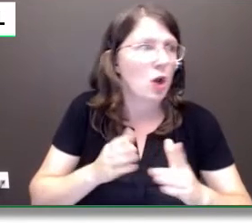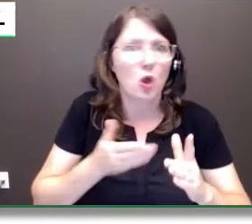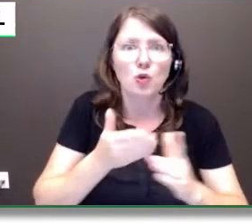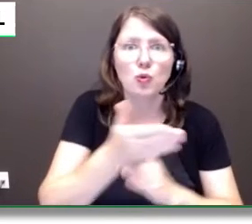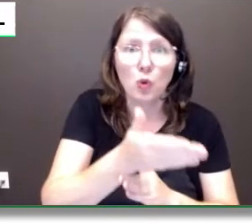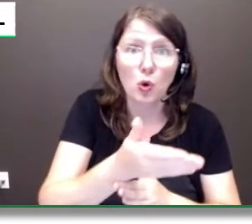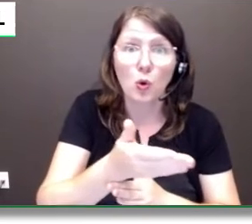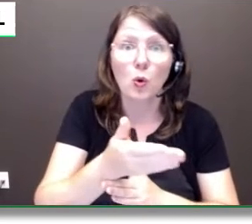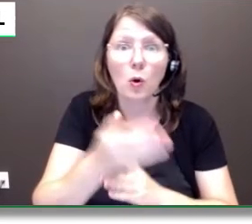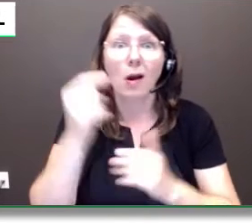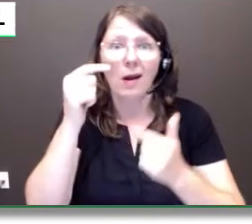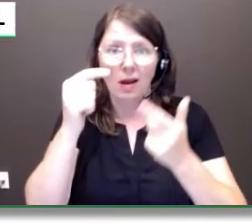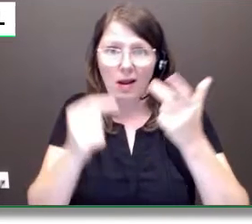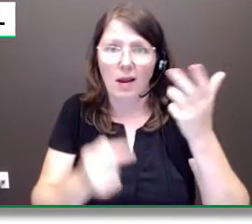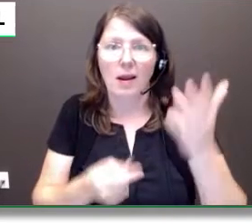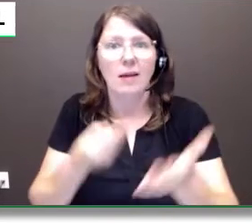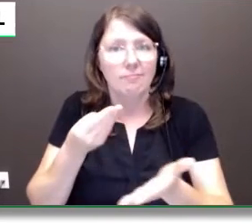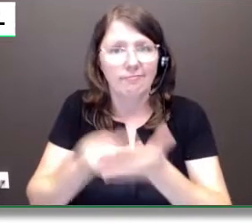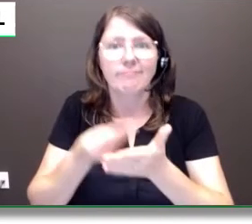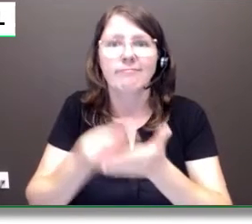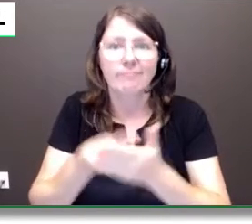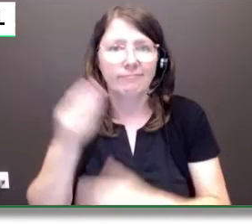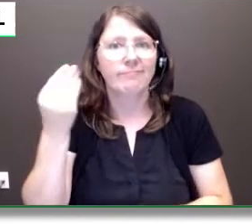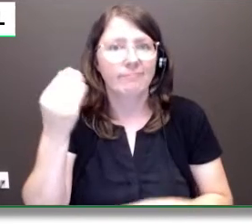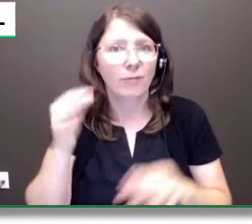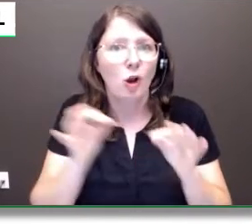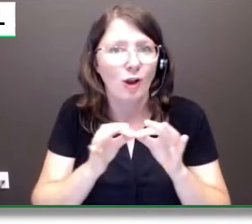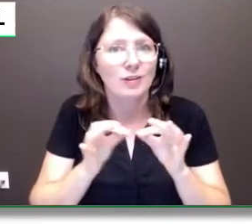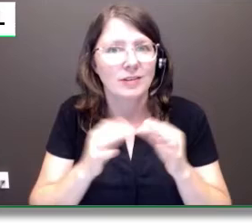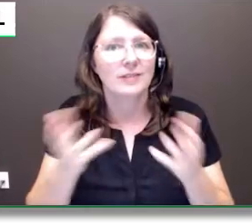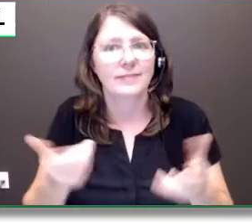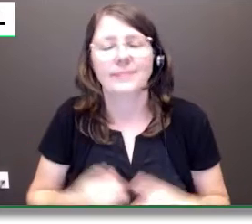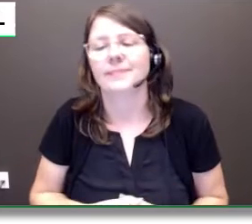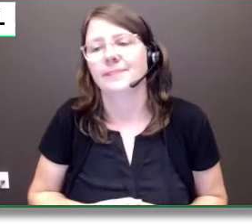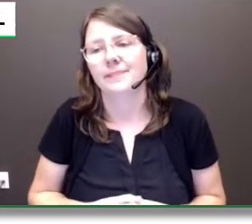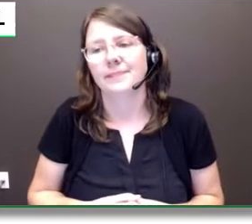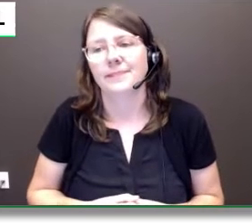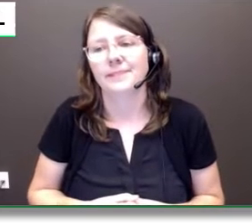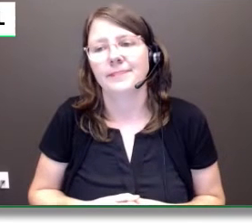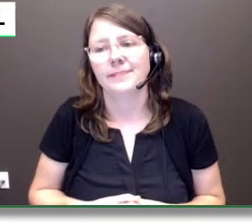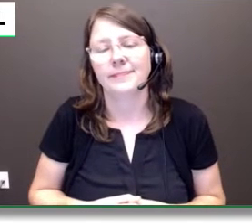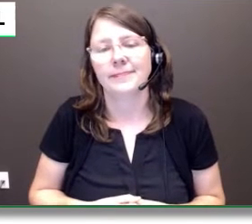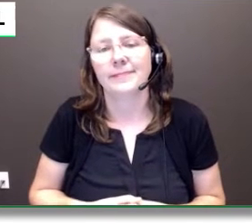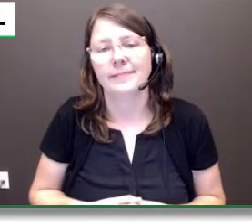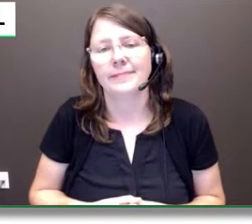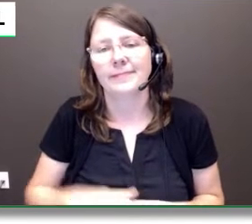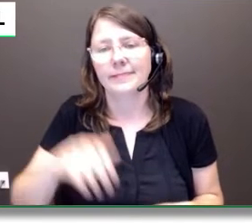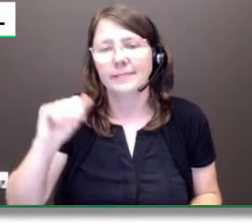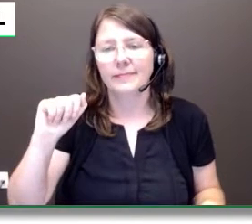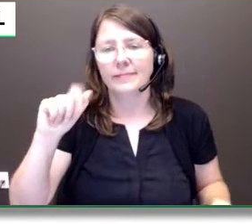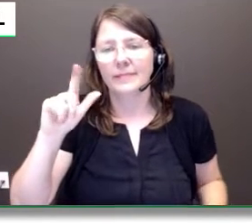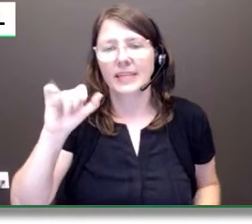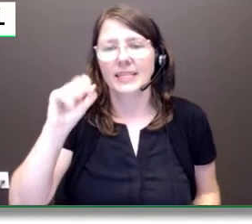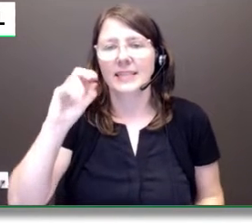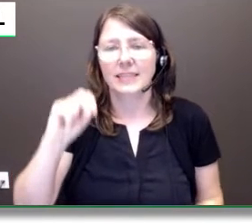and navigating the trail systems that you might be involved in. Absolutely Jamie I know you